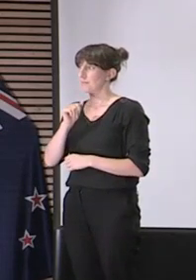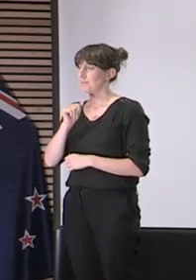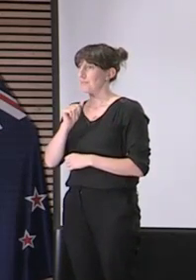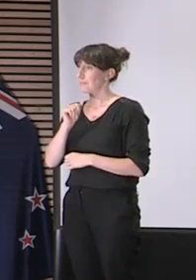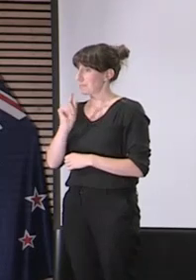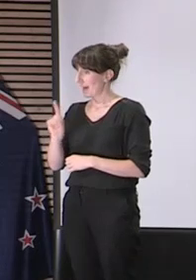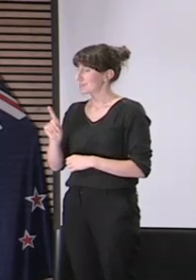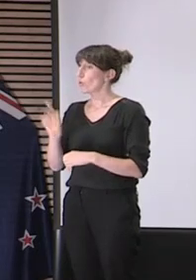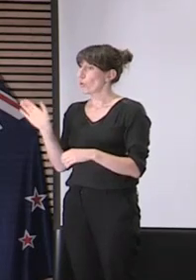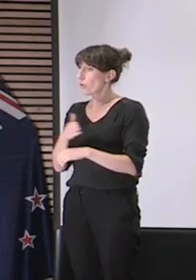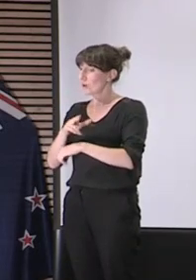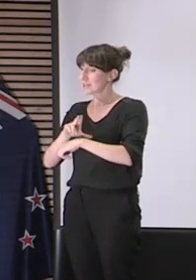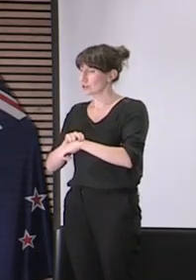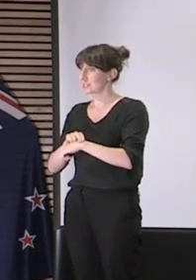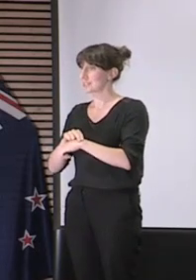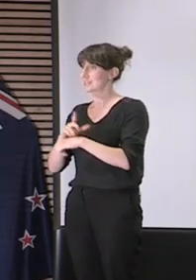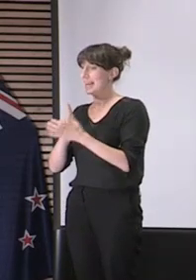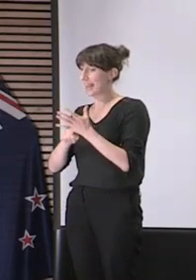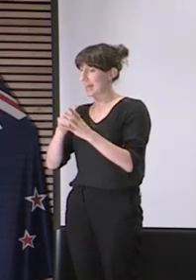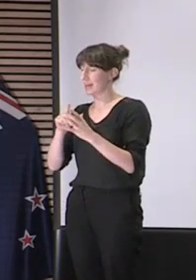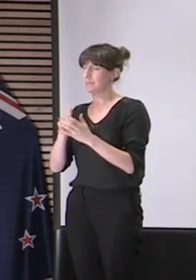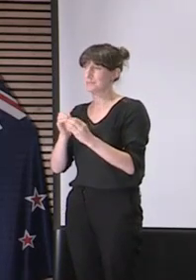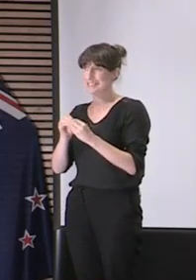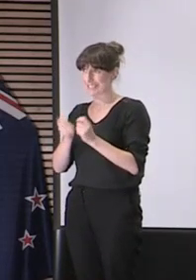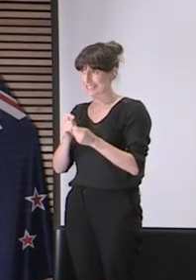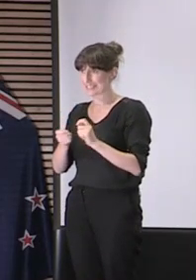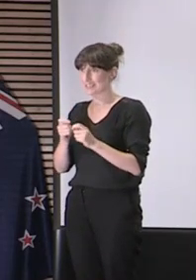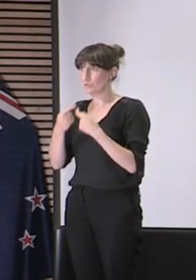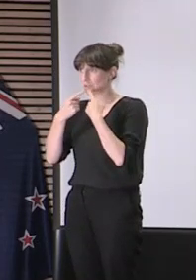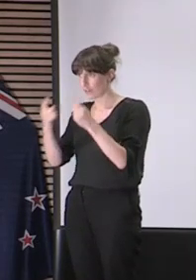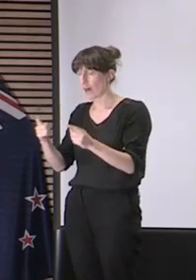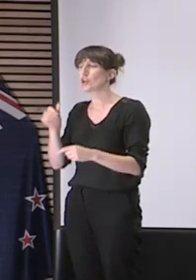both practitioners and people waiting for results that if the test result is positive